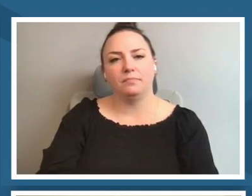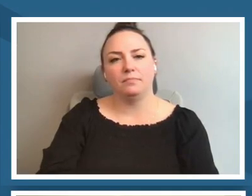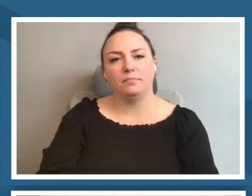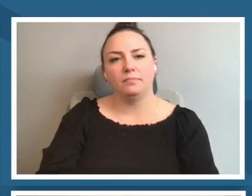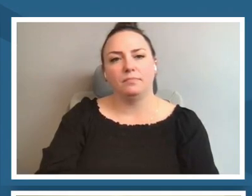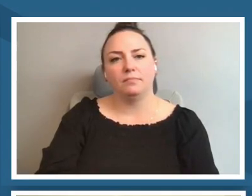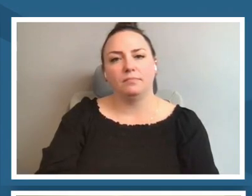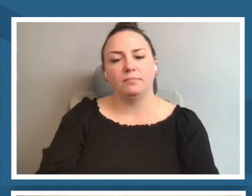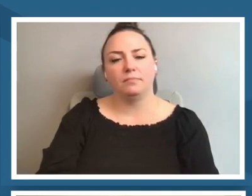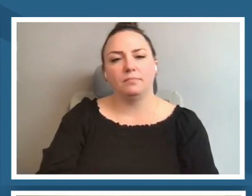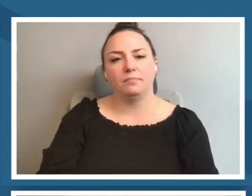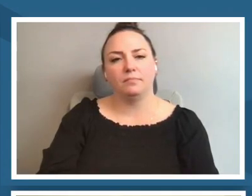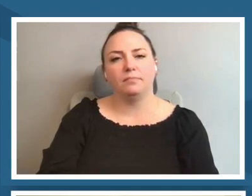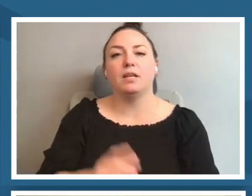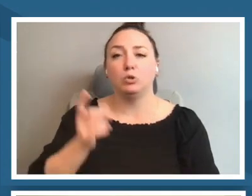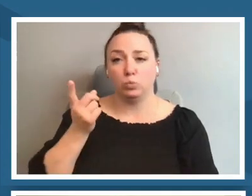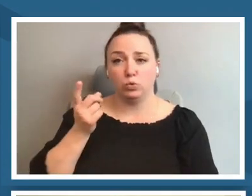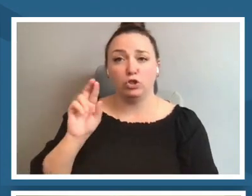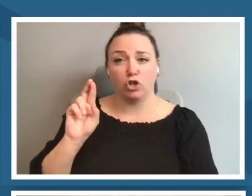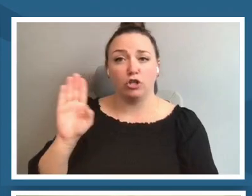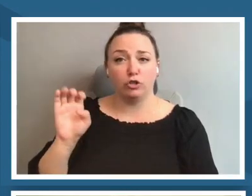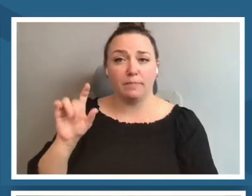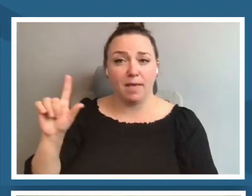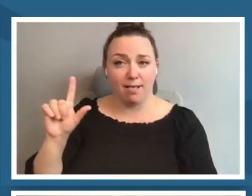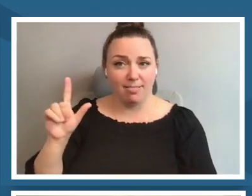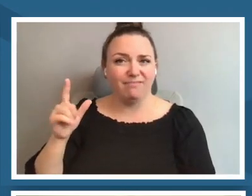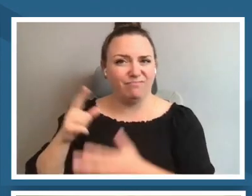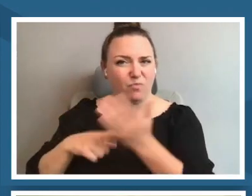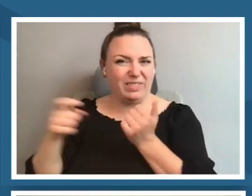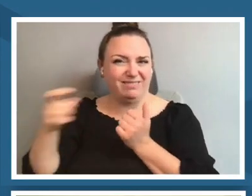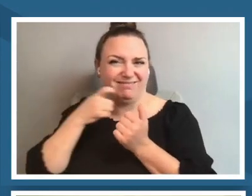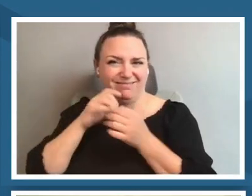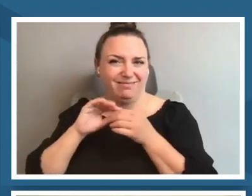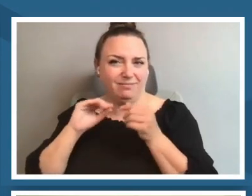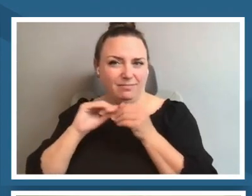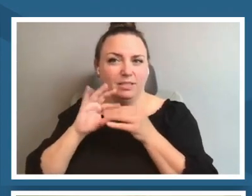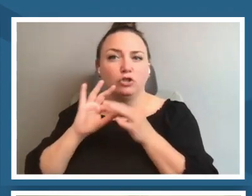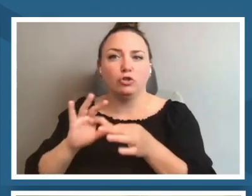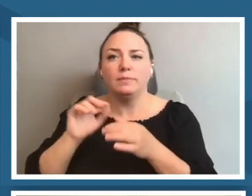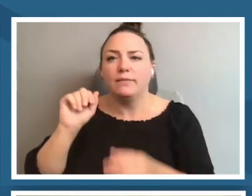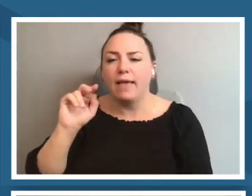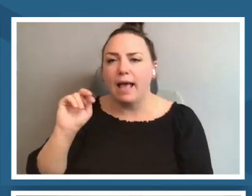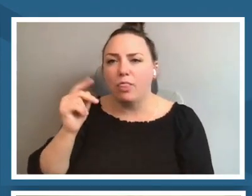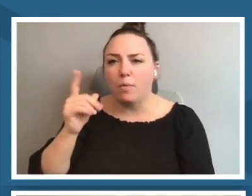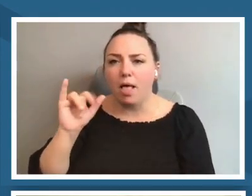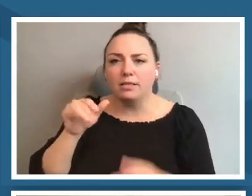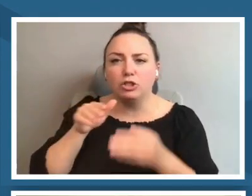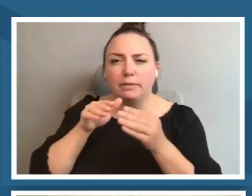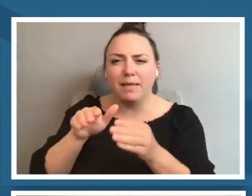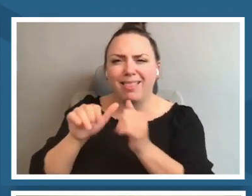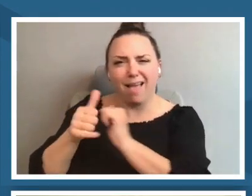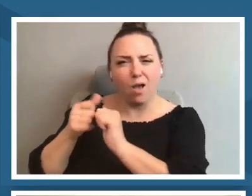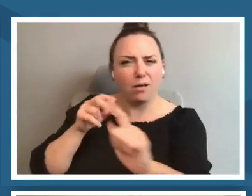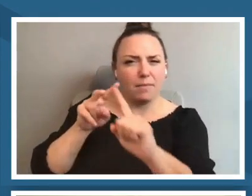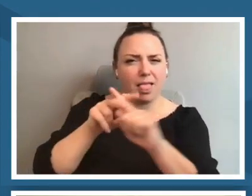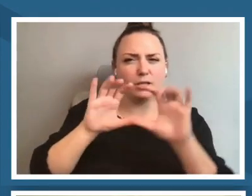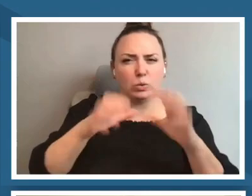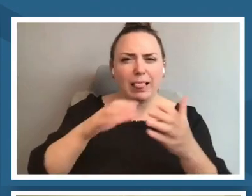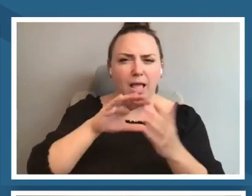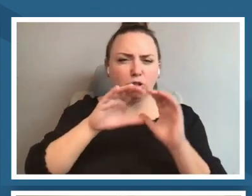dr bell just talked about in terms of this anthropology method and translate